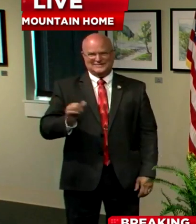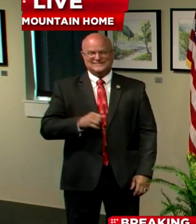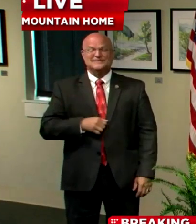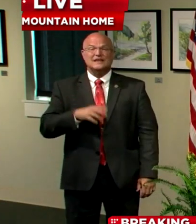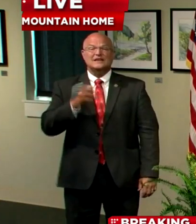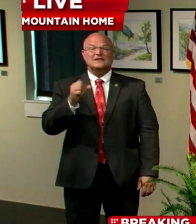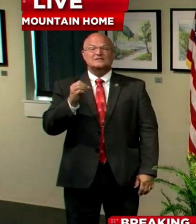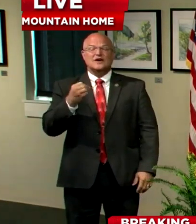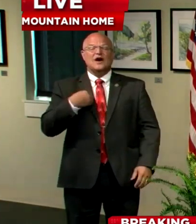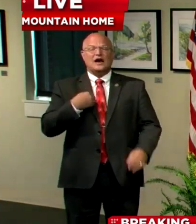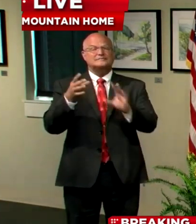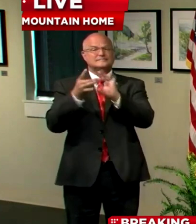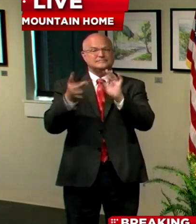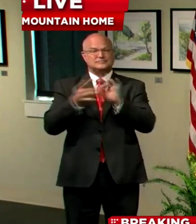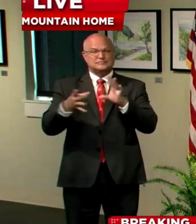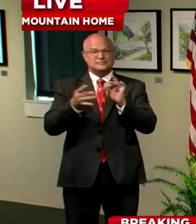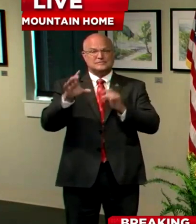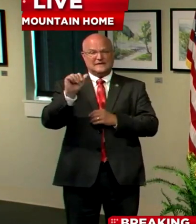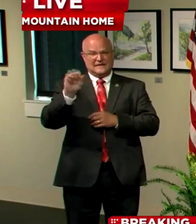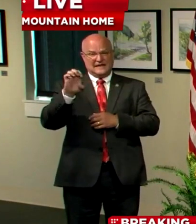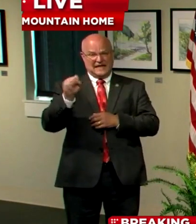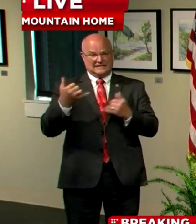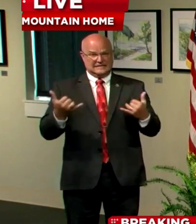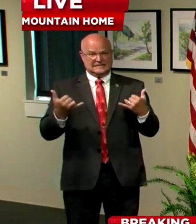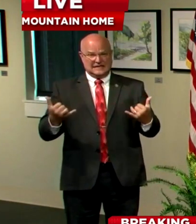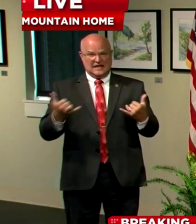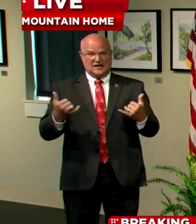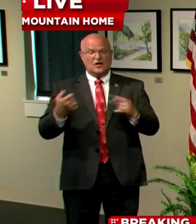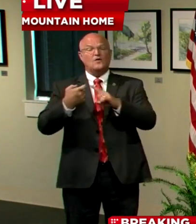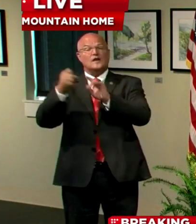OUR ACTIONS AND HOW SERIOUSLY WE TAKE THIS. I DO WANT TO KNOW OUR LEGISLATIVE DELEGATION HERE AND PARTICIPATING AND I'M THANKFUL